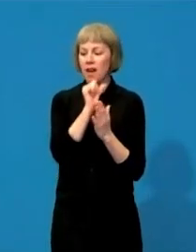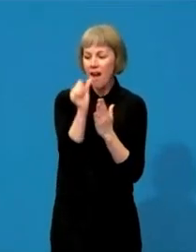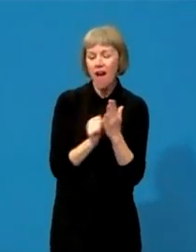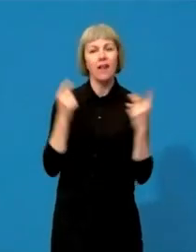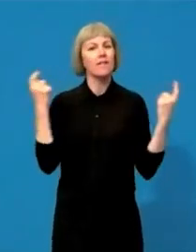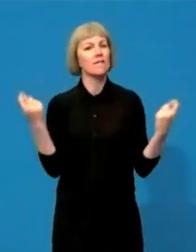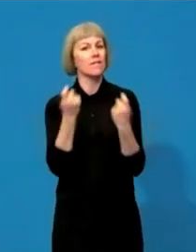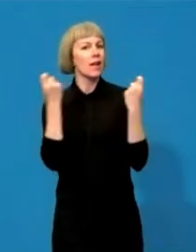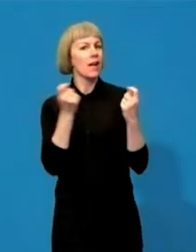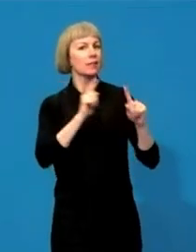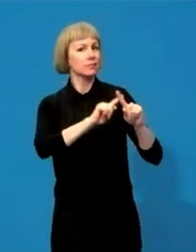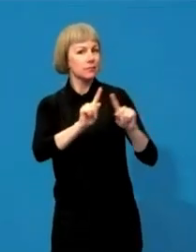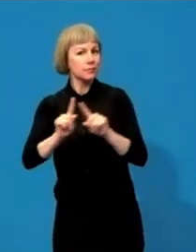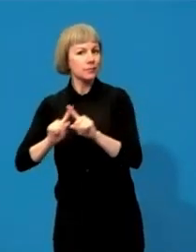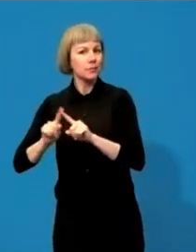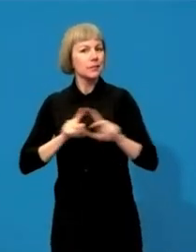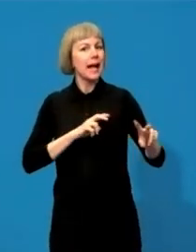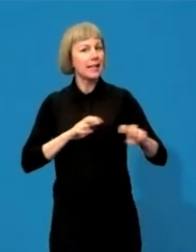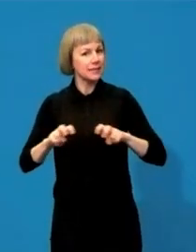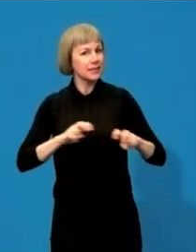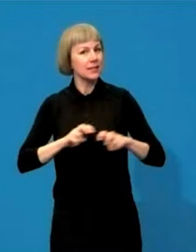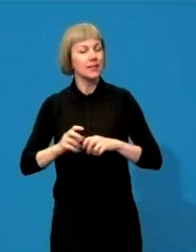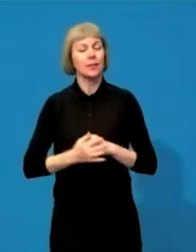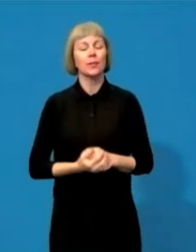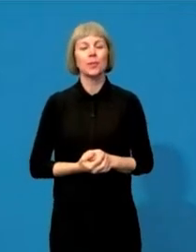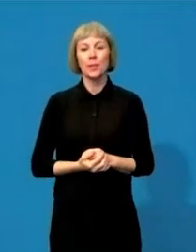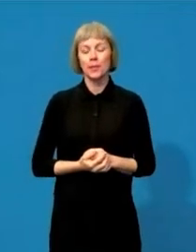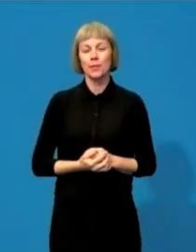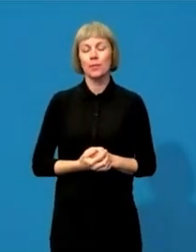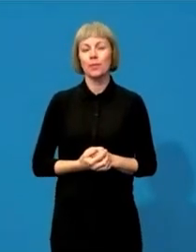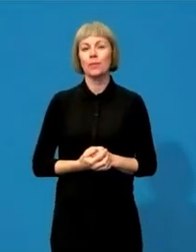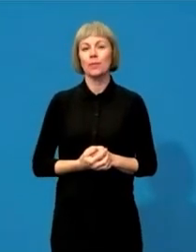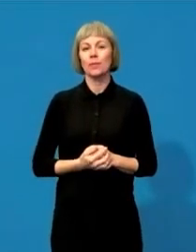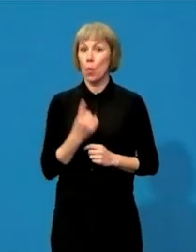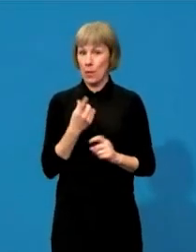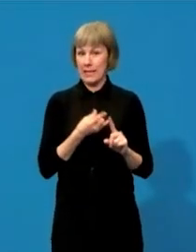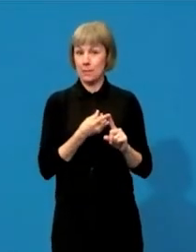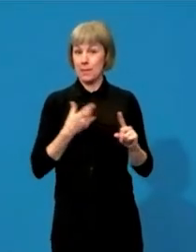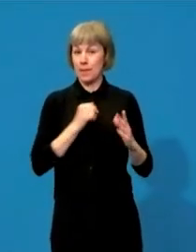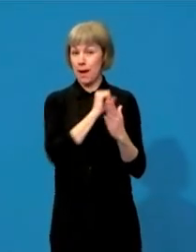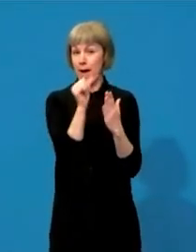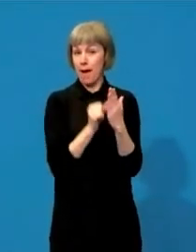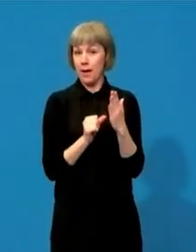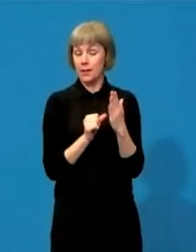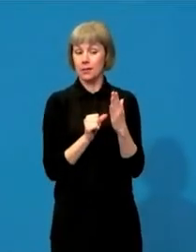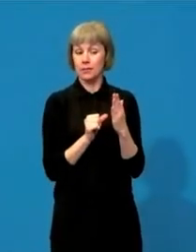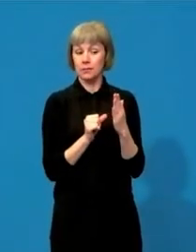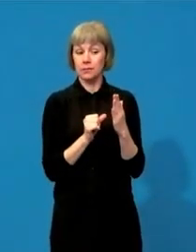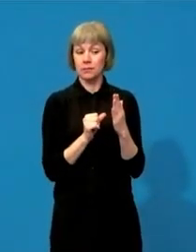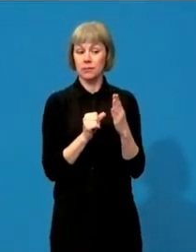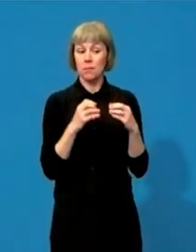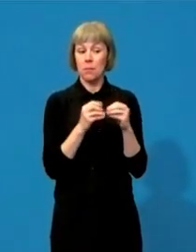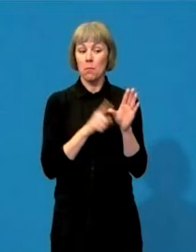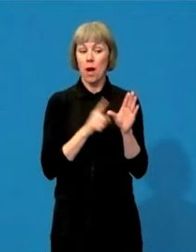opportunities. One particular artwork by the Bindi Mwerre Anthurre artists which you can